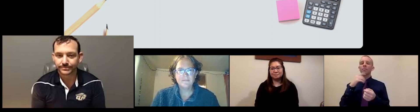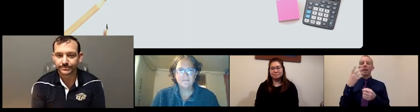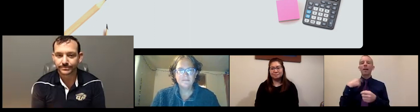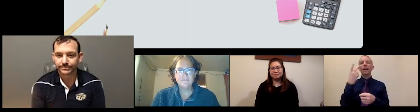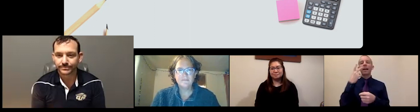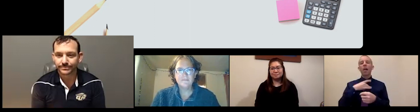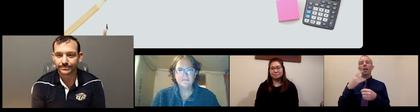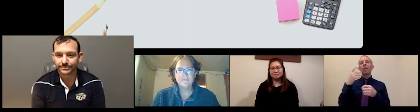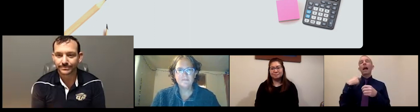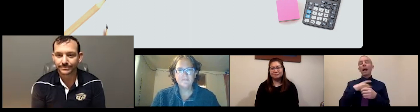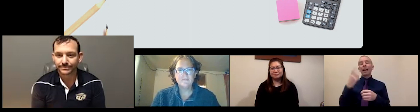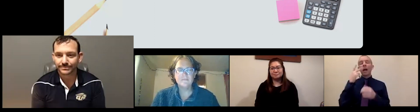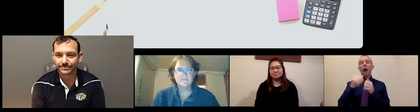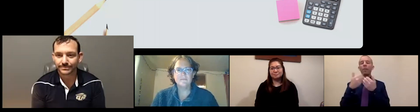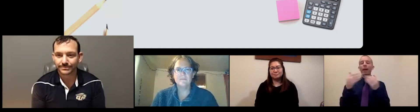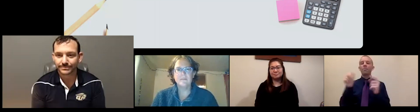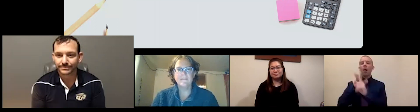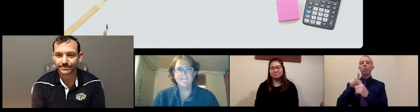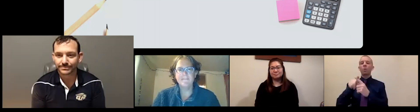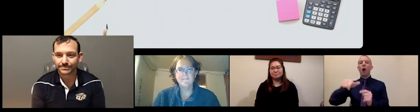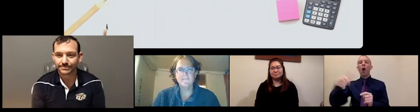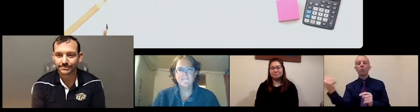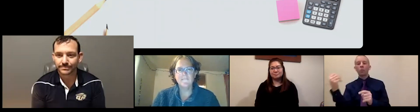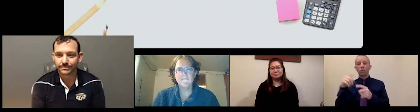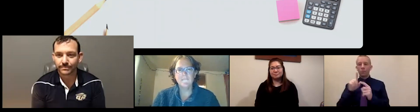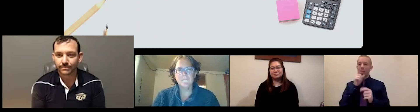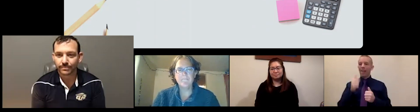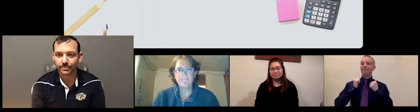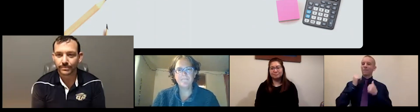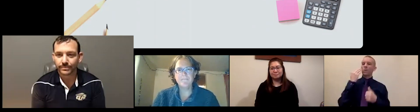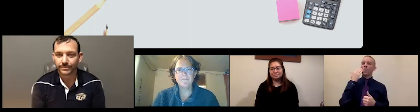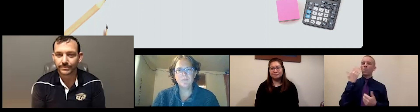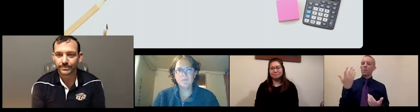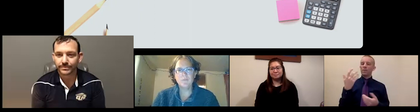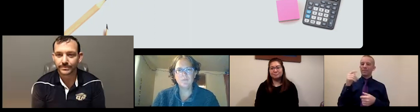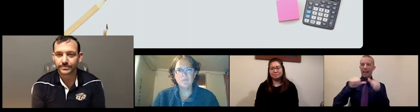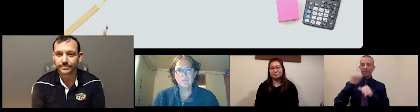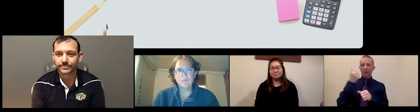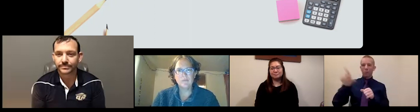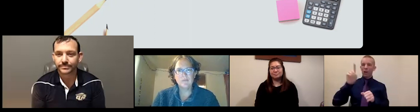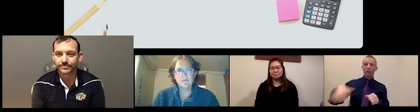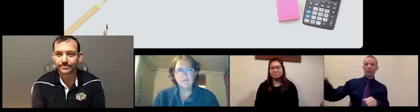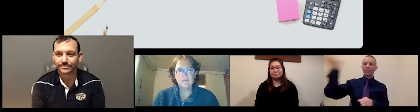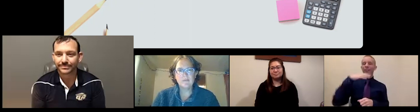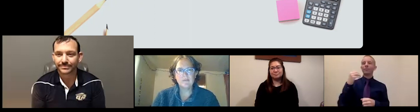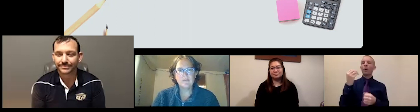I like seeing how things apply to other things in real life. Science is everywhere.